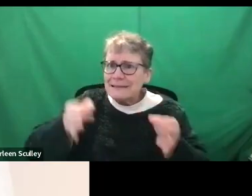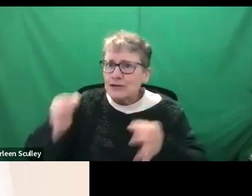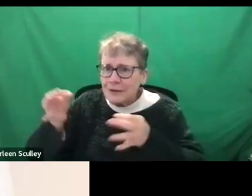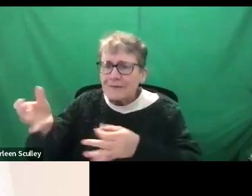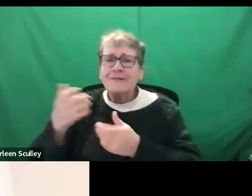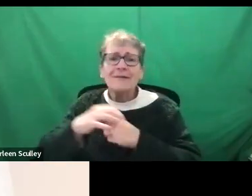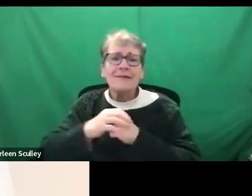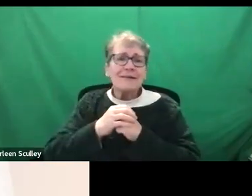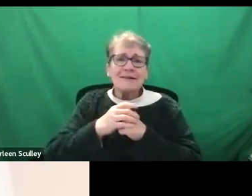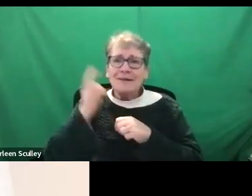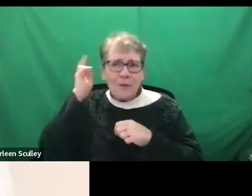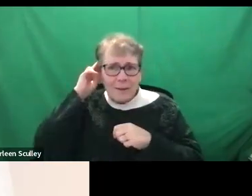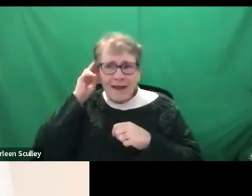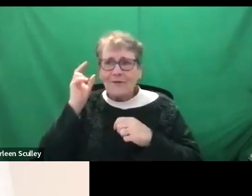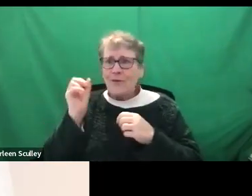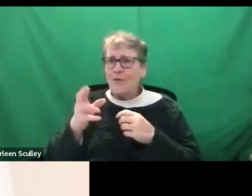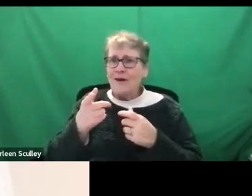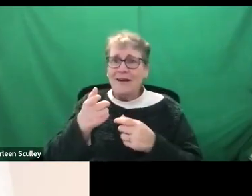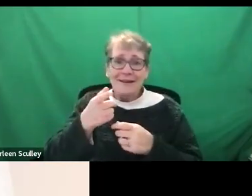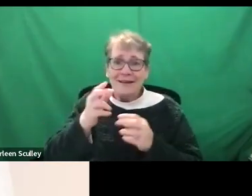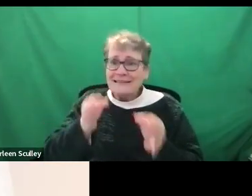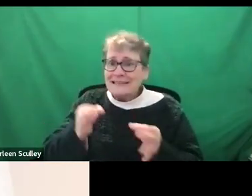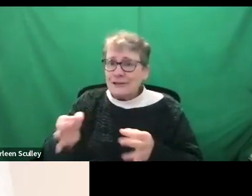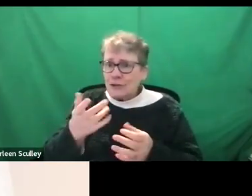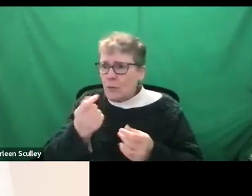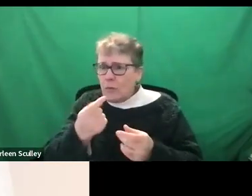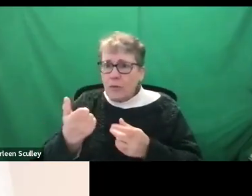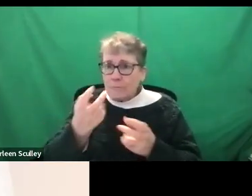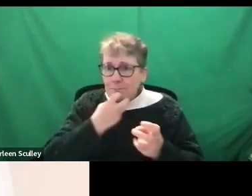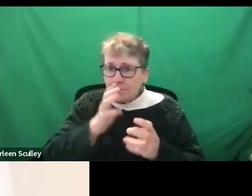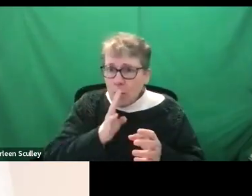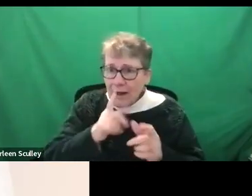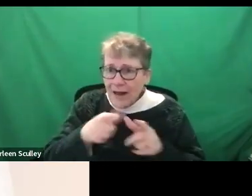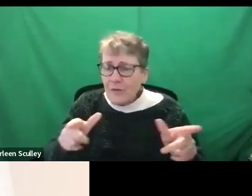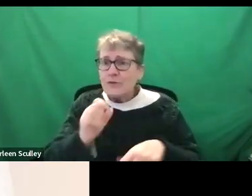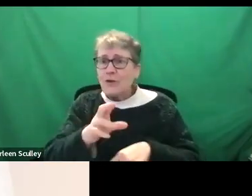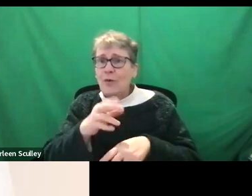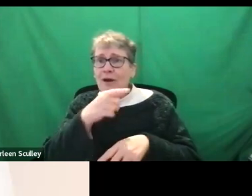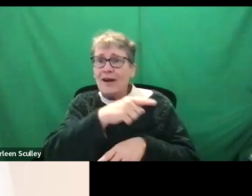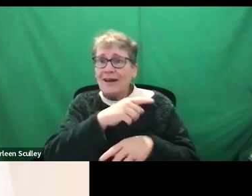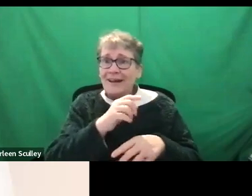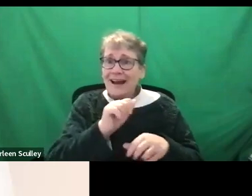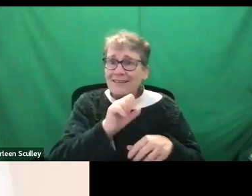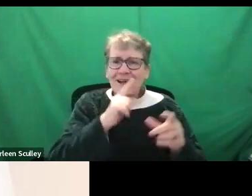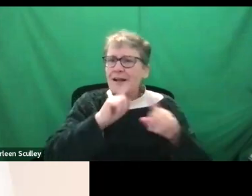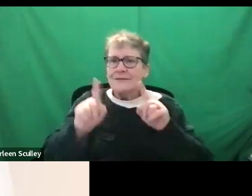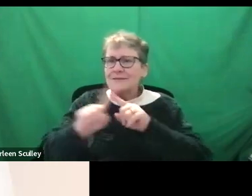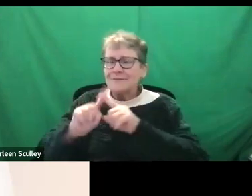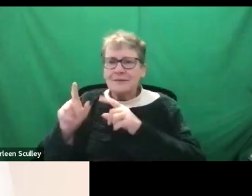They're also pressured to make a decision, whether it be to focus on spoken language,